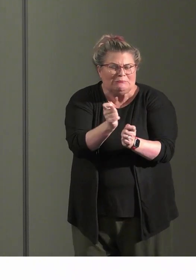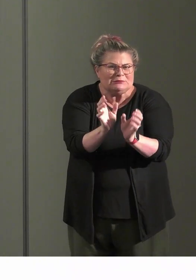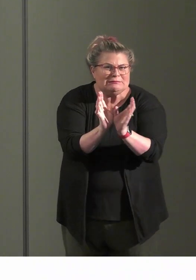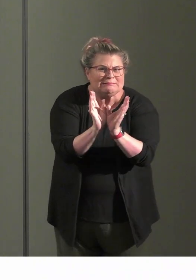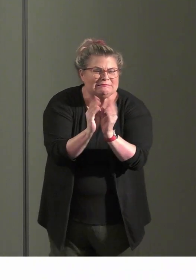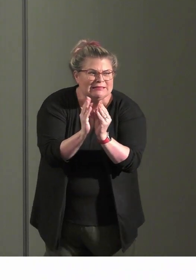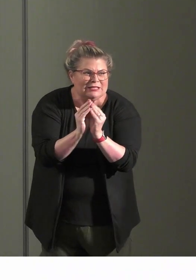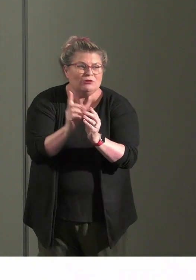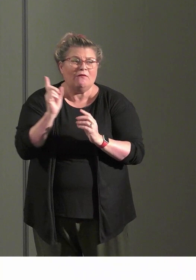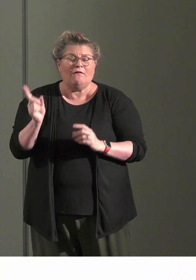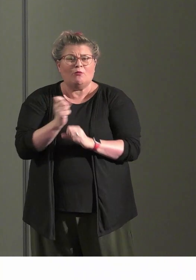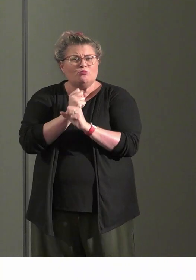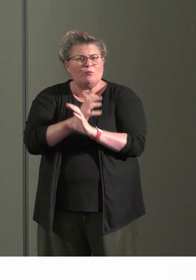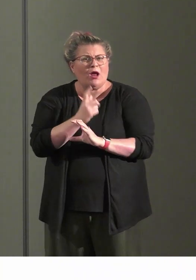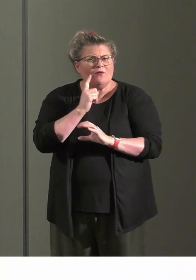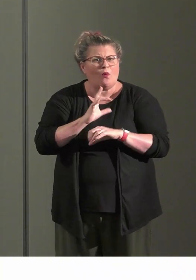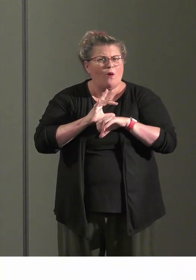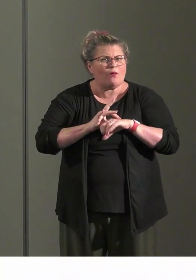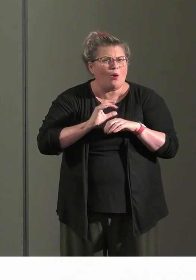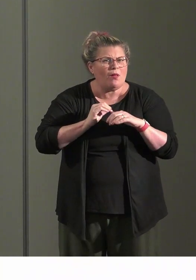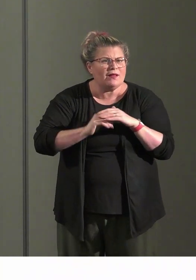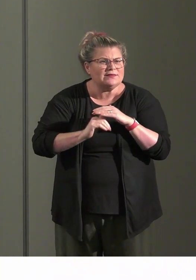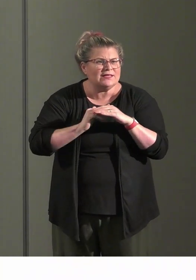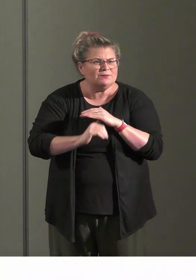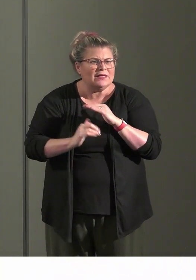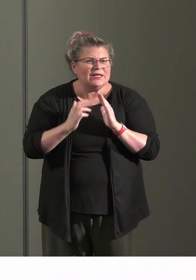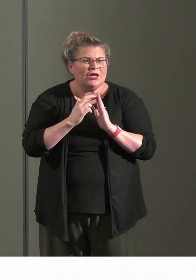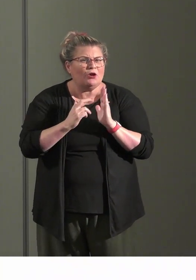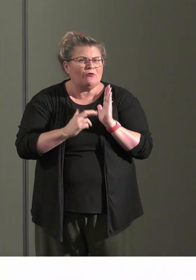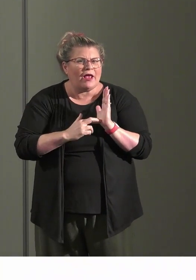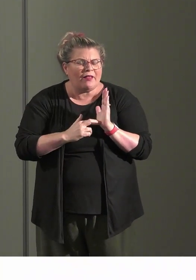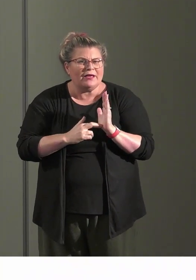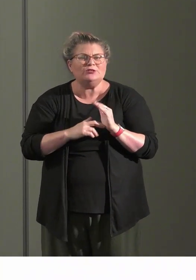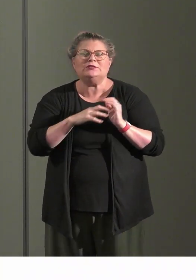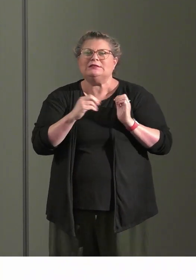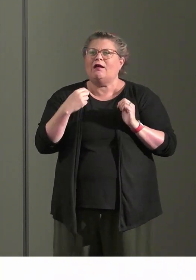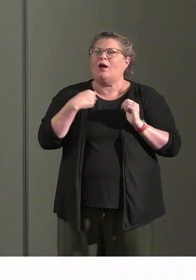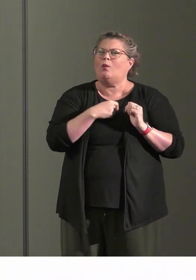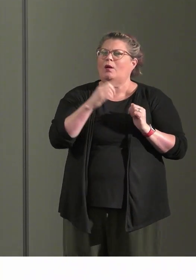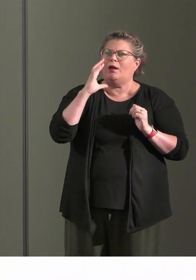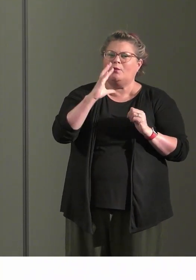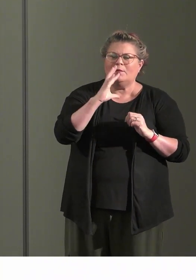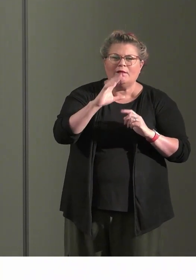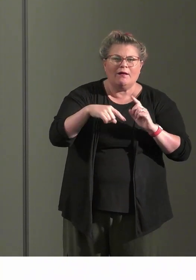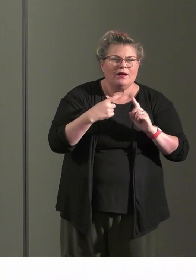Preparing for Global Accessibility Regulations. And we're going to talk with representatives of